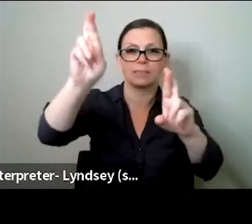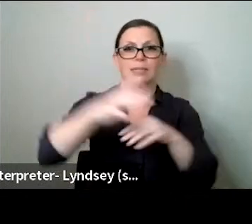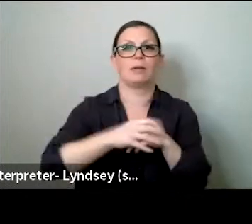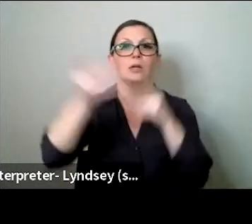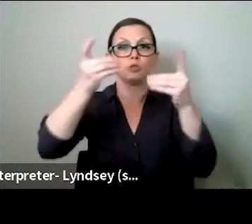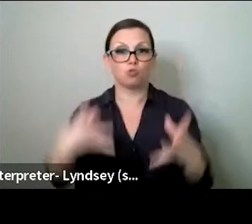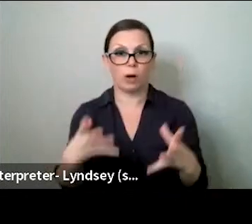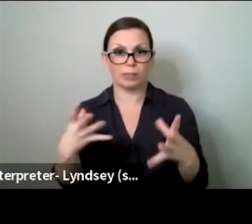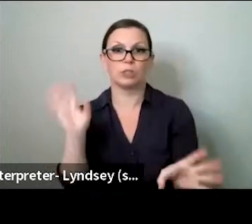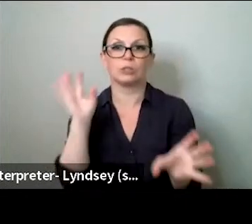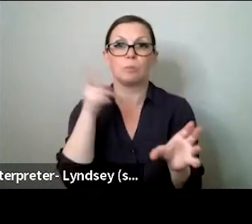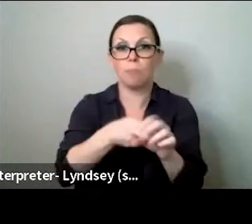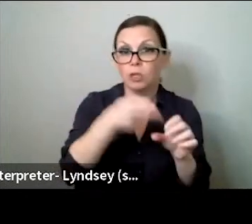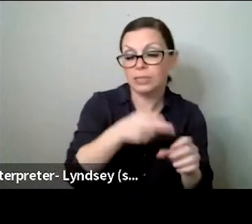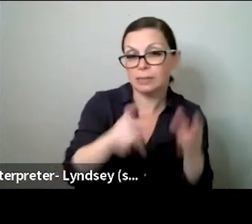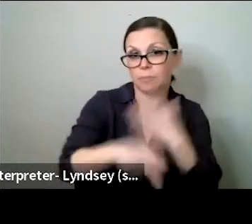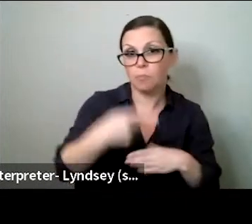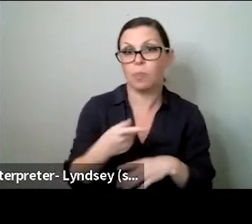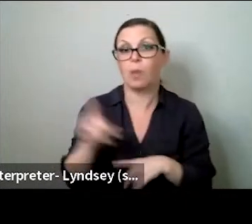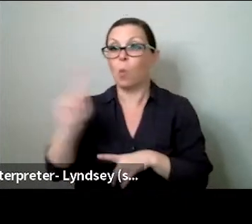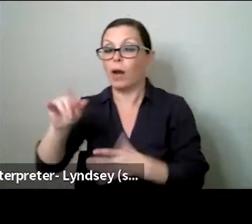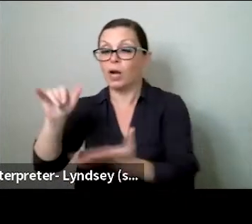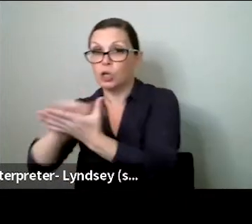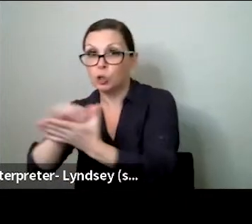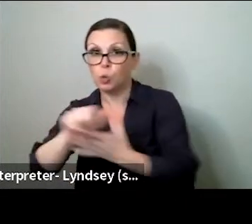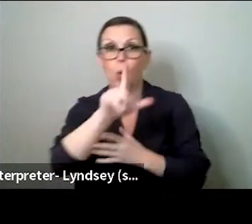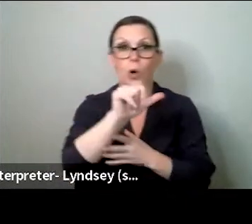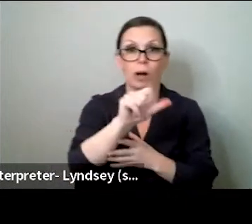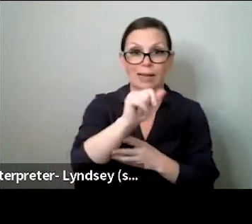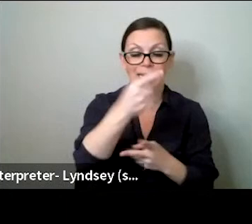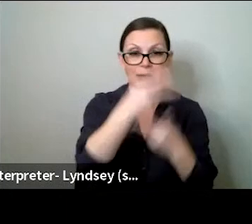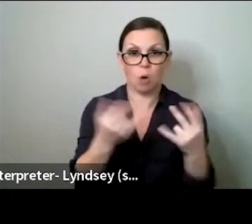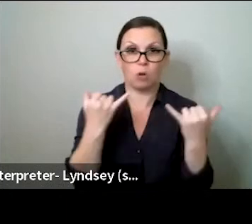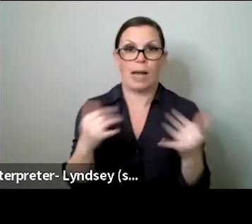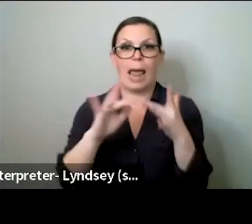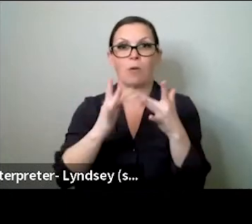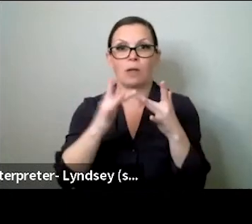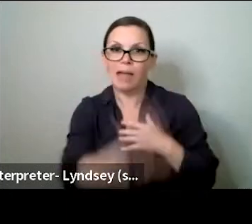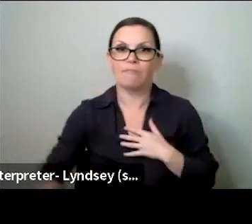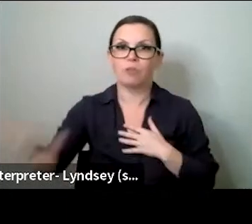in this program in New York and LA, and of course, now online from all over the country.